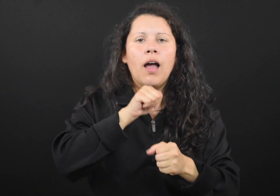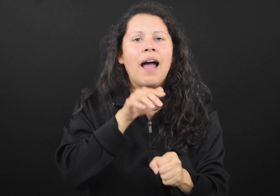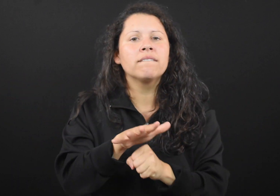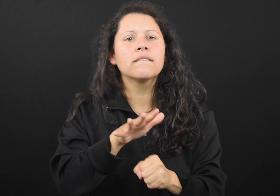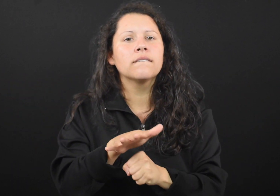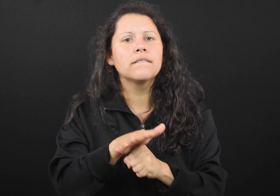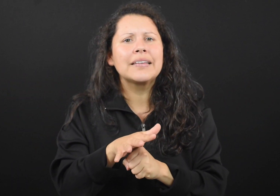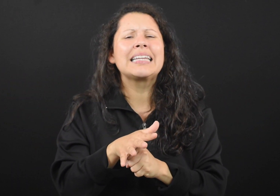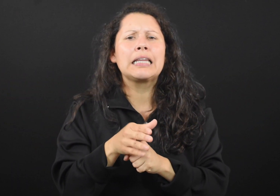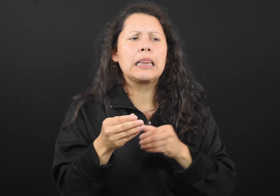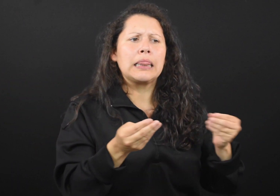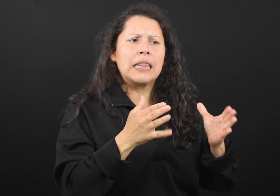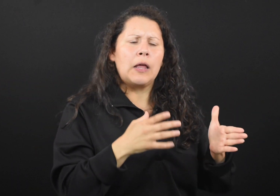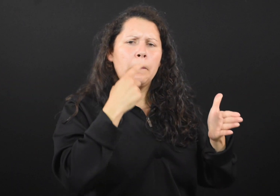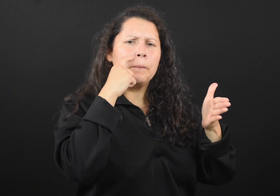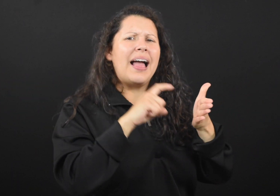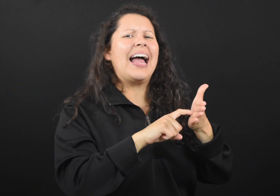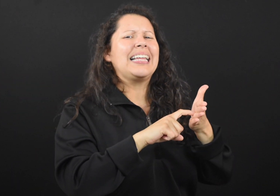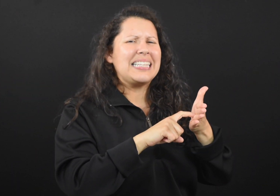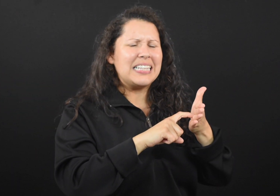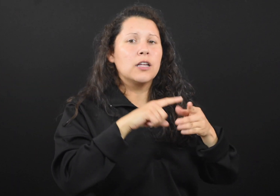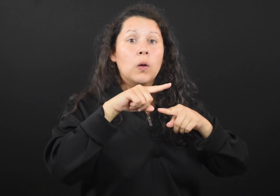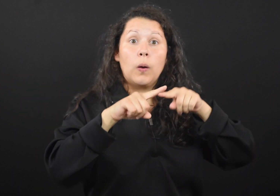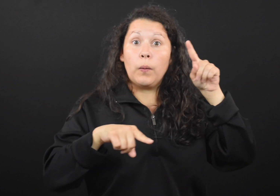They recognized that building trust with diverse communities